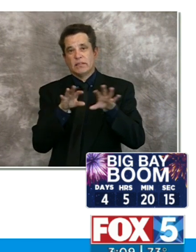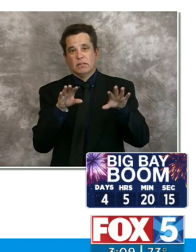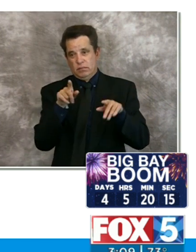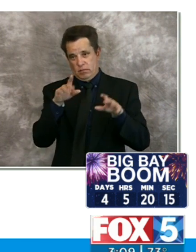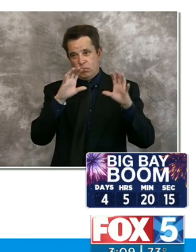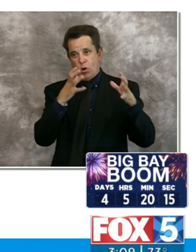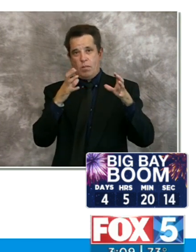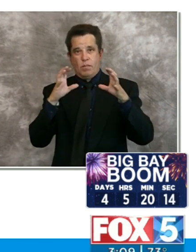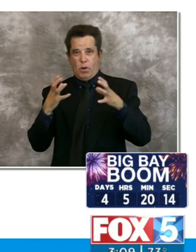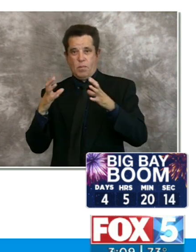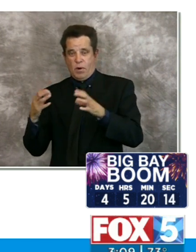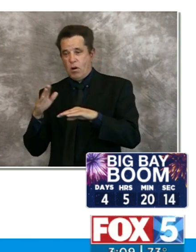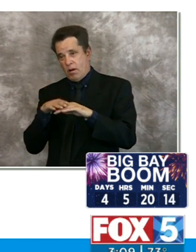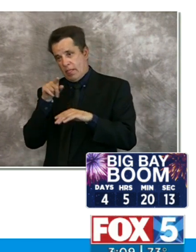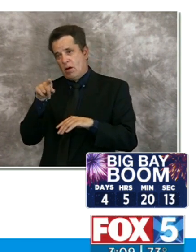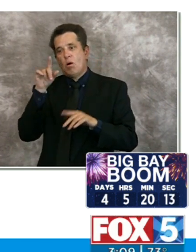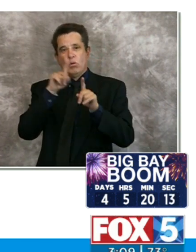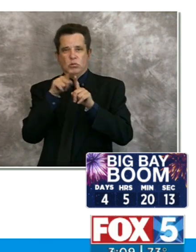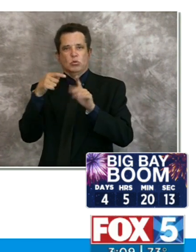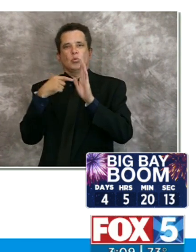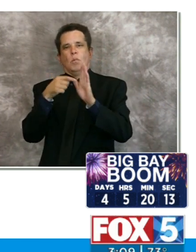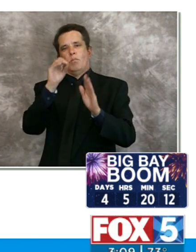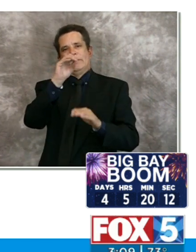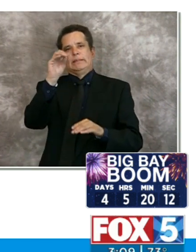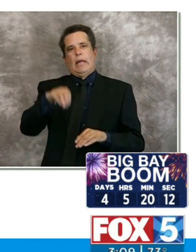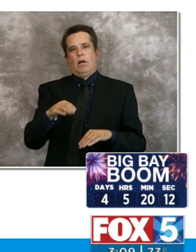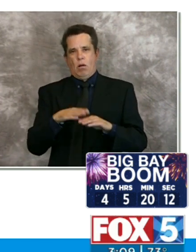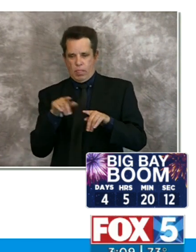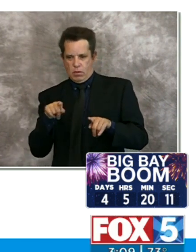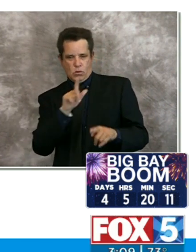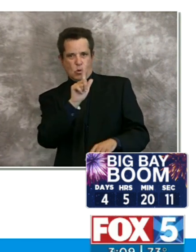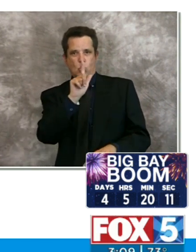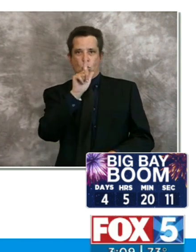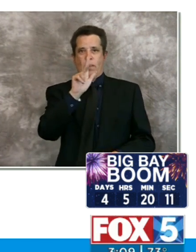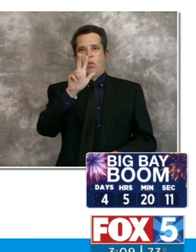SUNDAY OF OTHER CATEGORIES